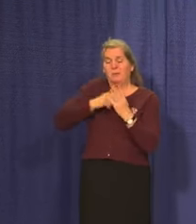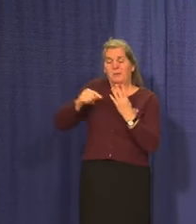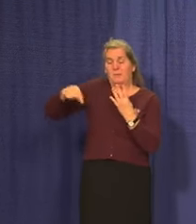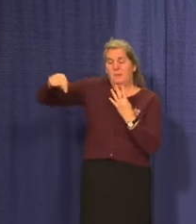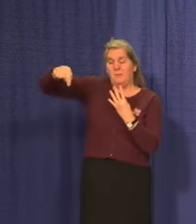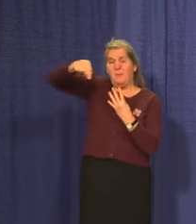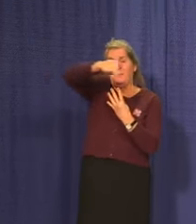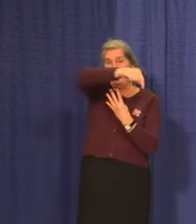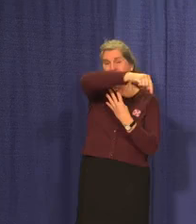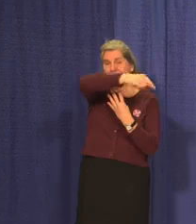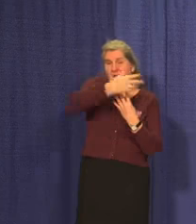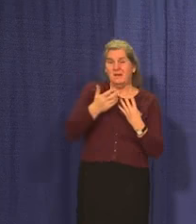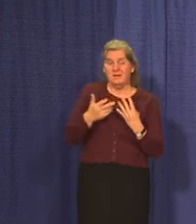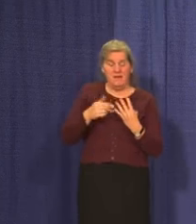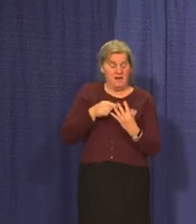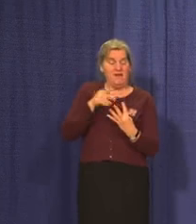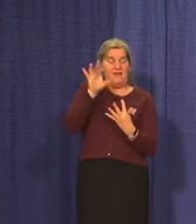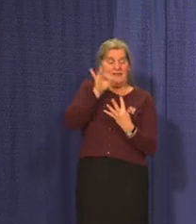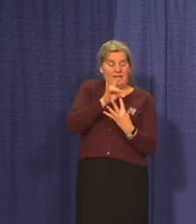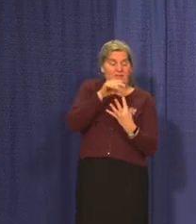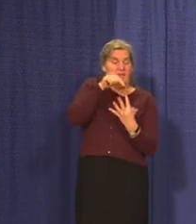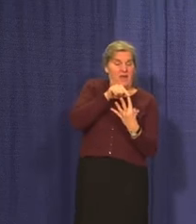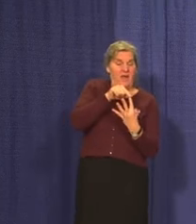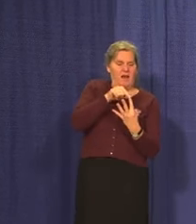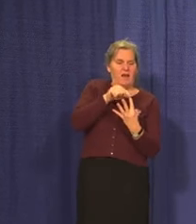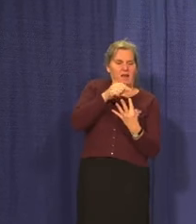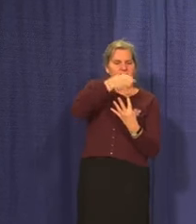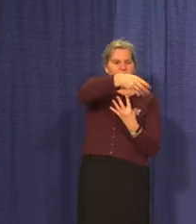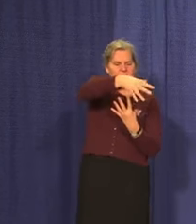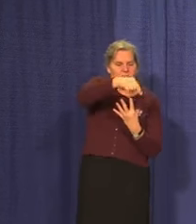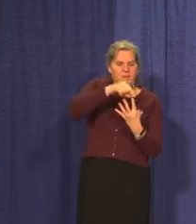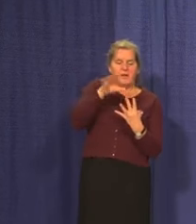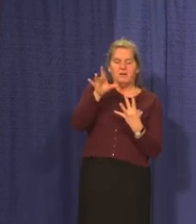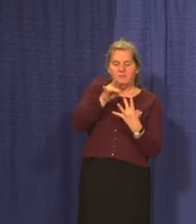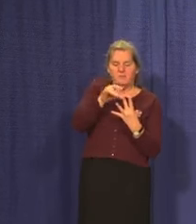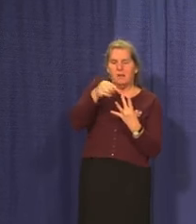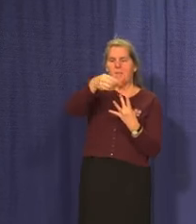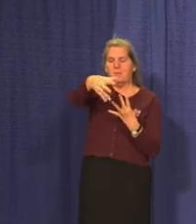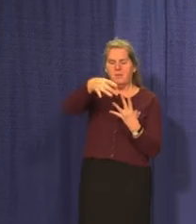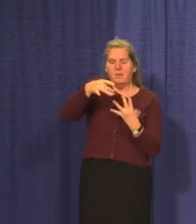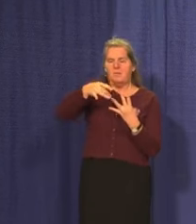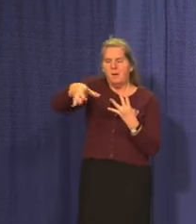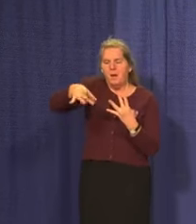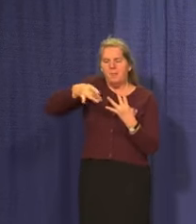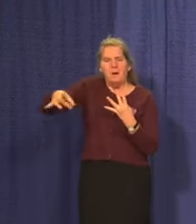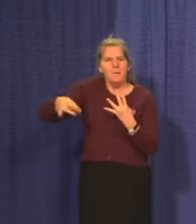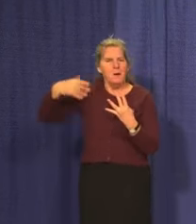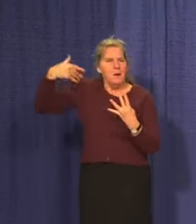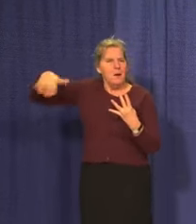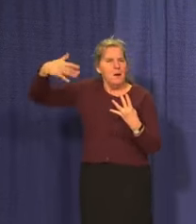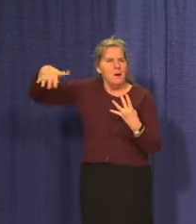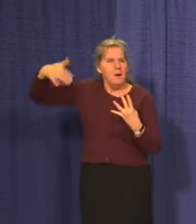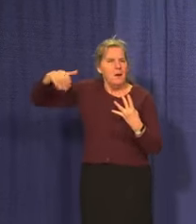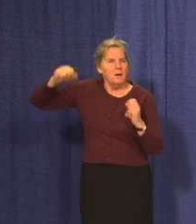CONTACTS COULD OCCUR. IT'S A GOOD EXERCISE TO THINK THROUGH. TRANSMISSION CAN ALSO OCCUR